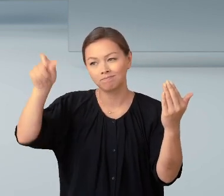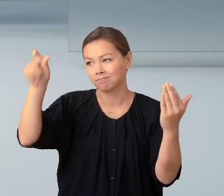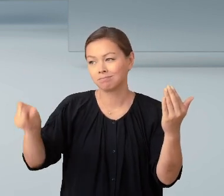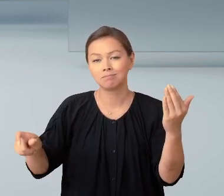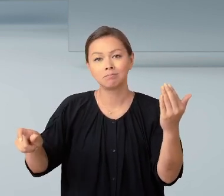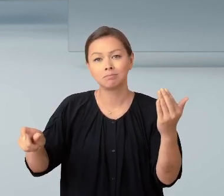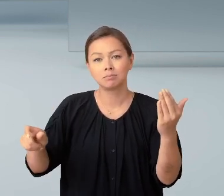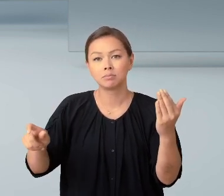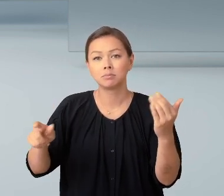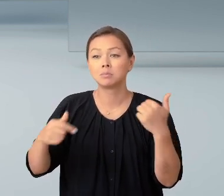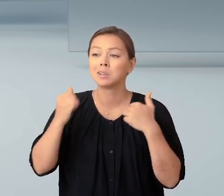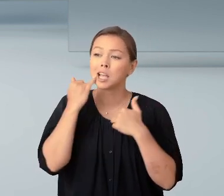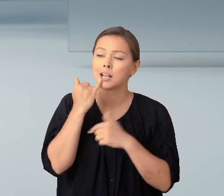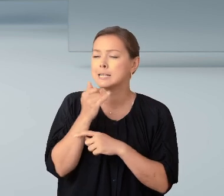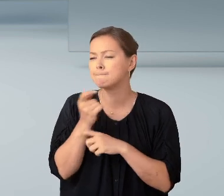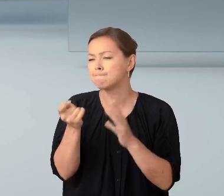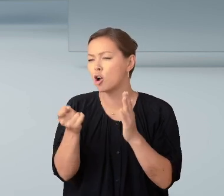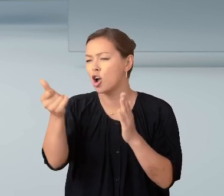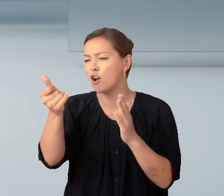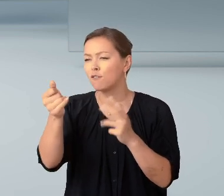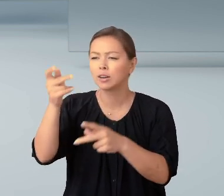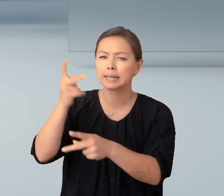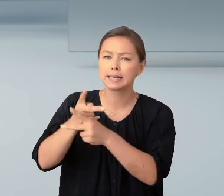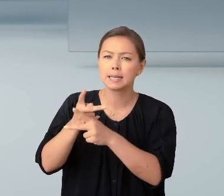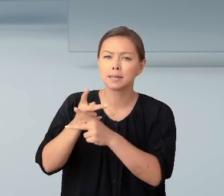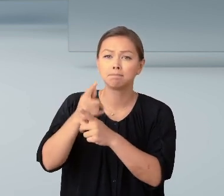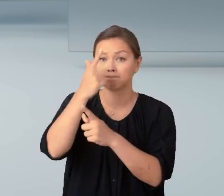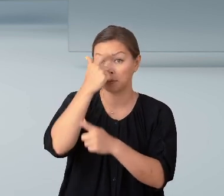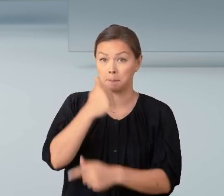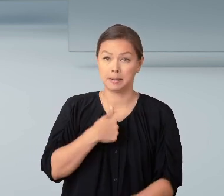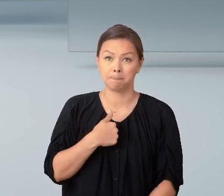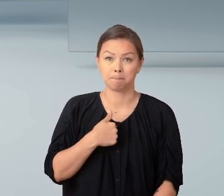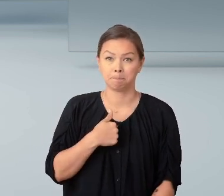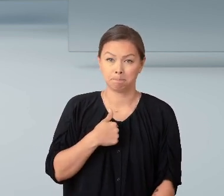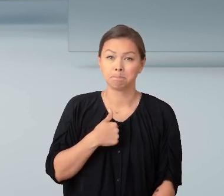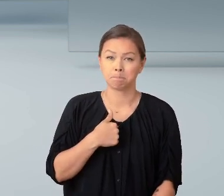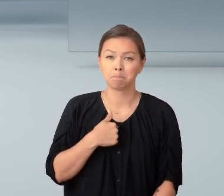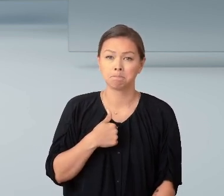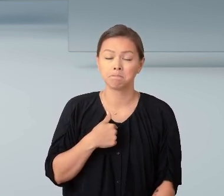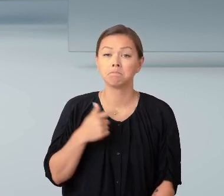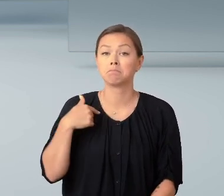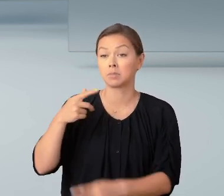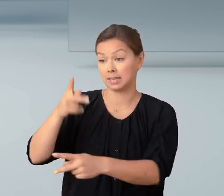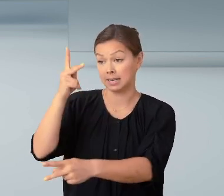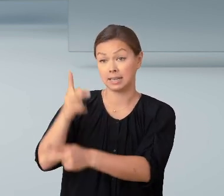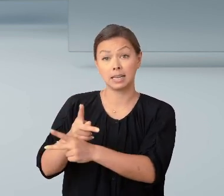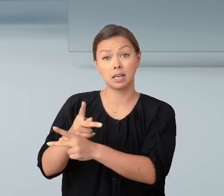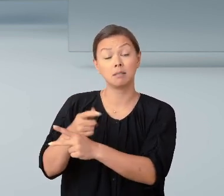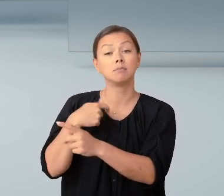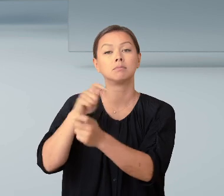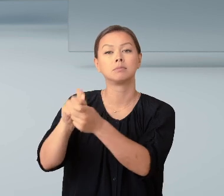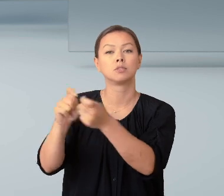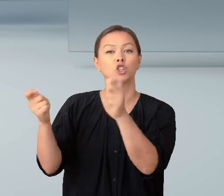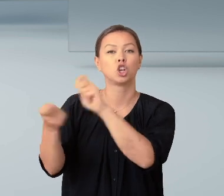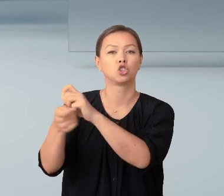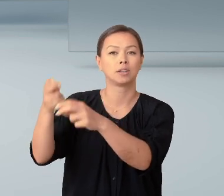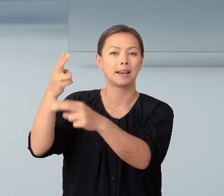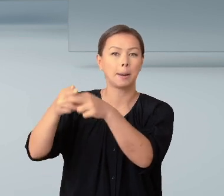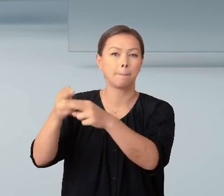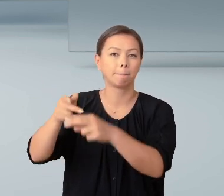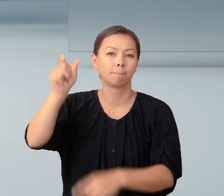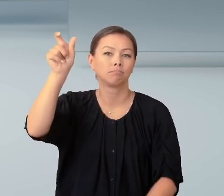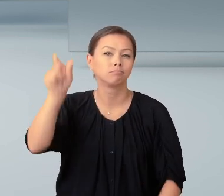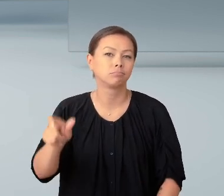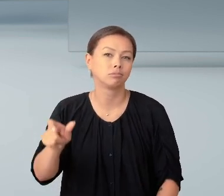When I decide to keep it, I can go ahead and rename this, and